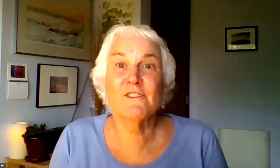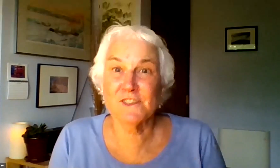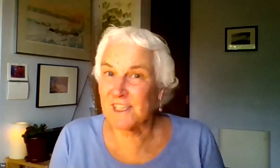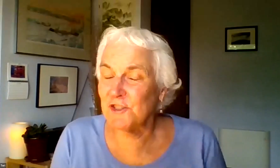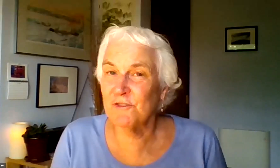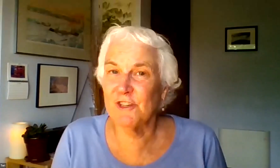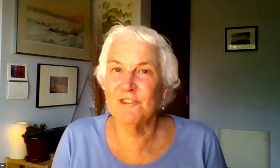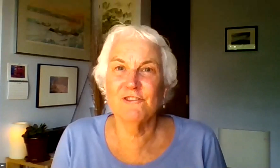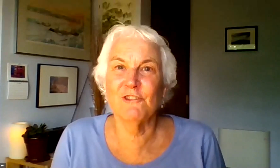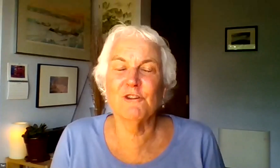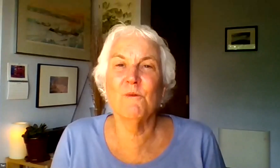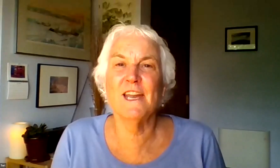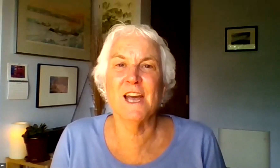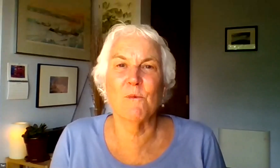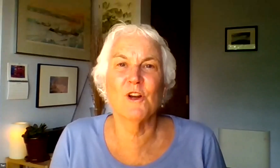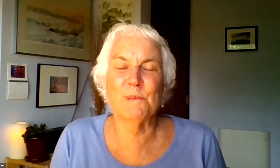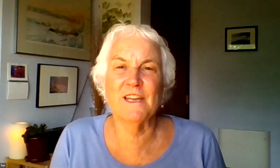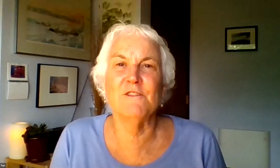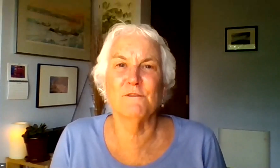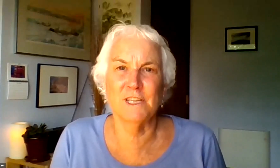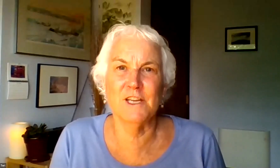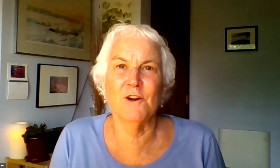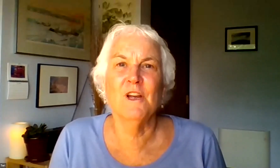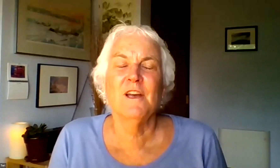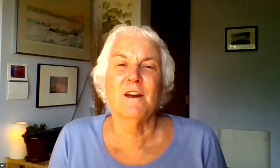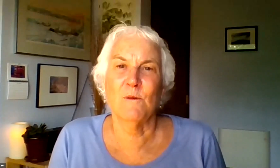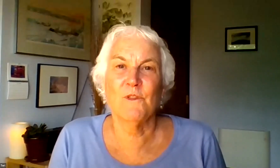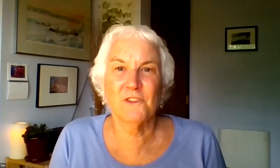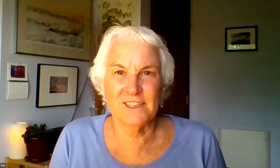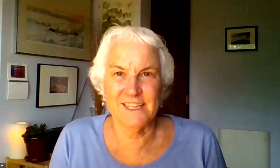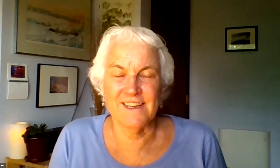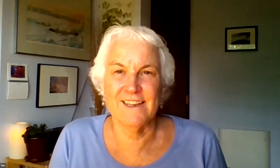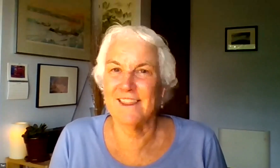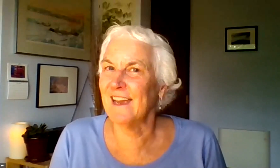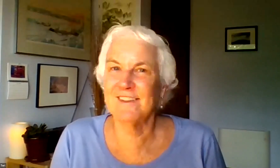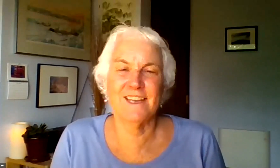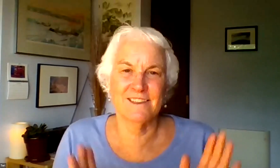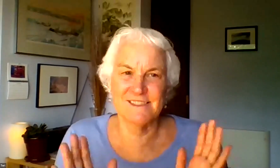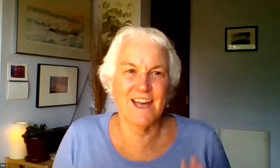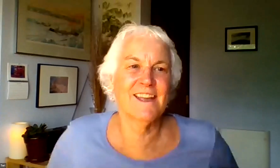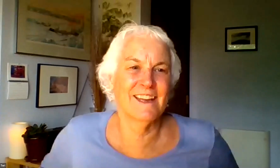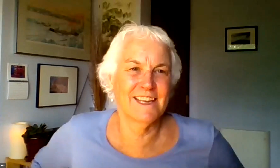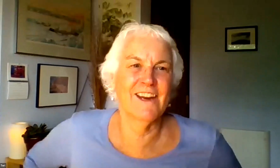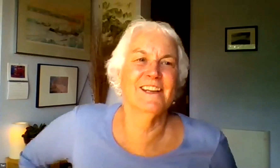pride -- Alaska virtual disability pride page for more information. Thank you, everybody. Just